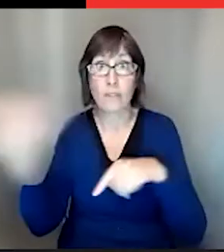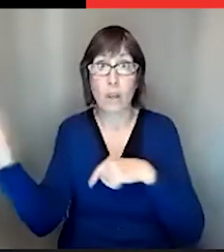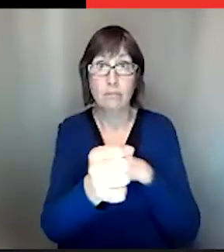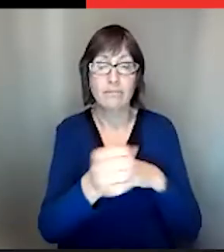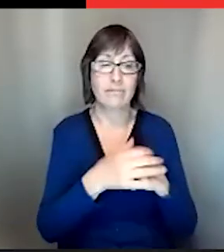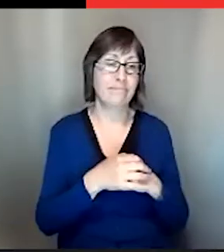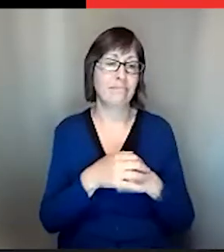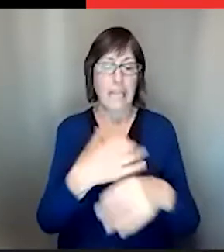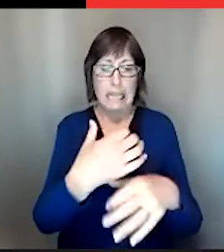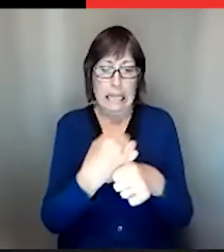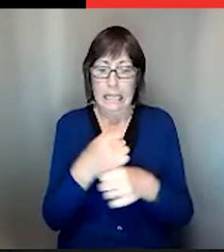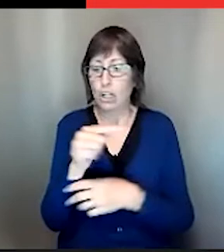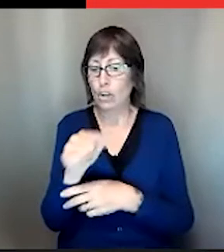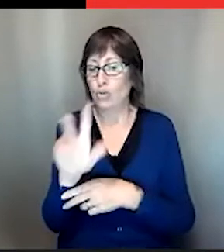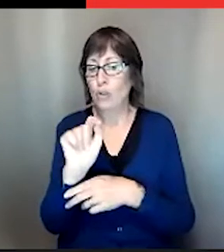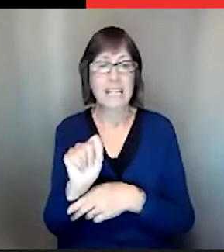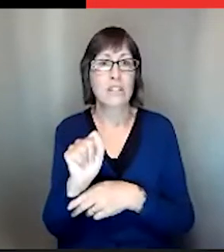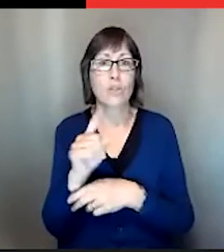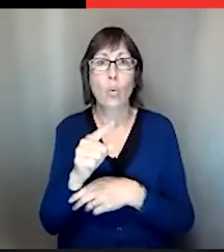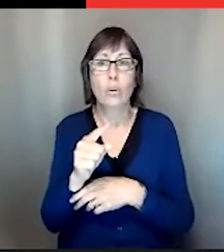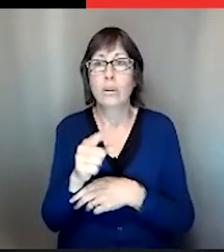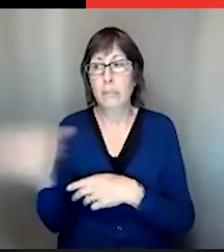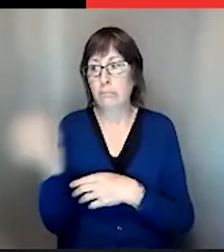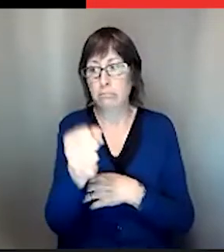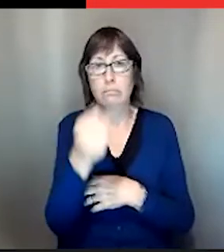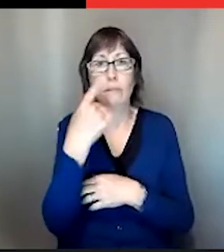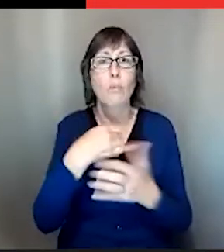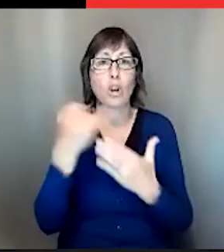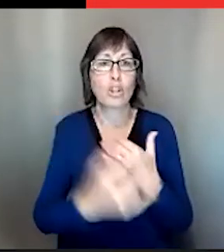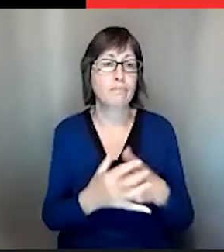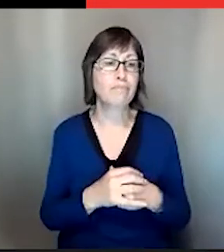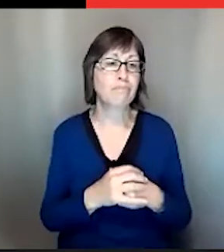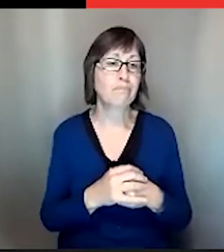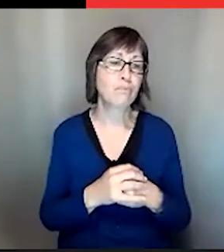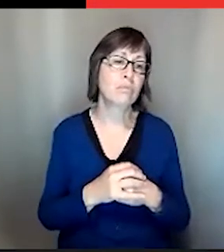from us)